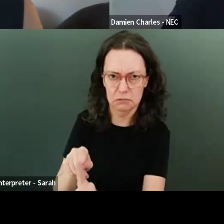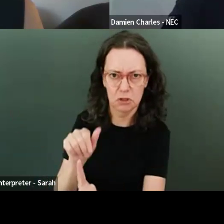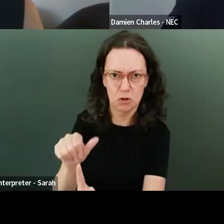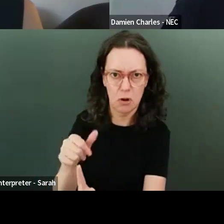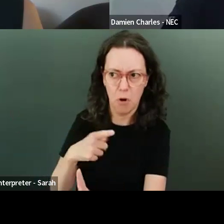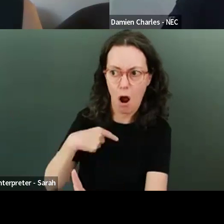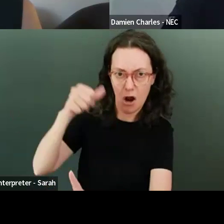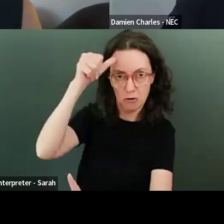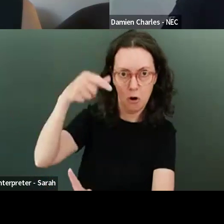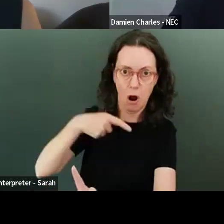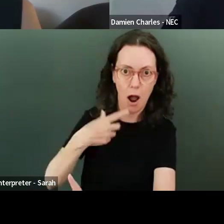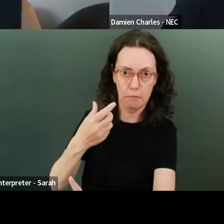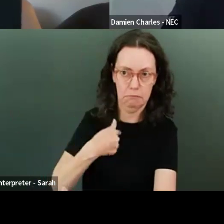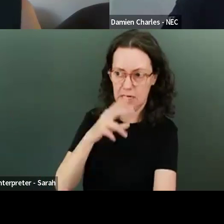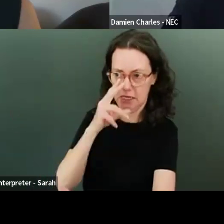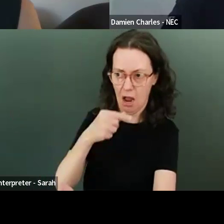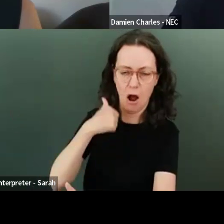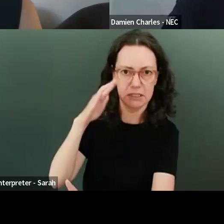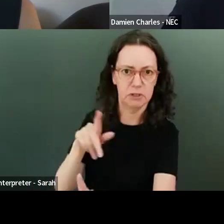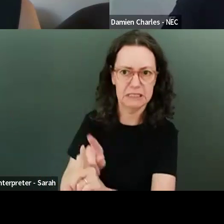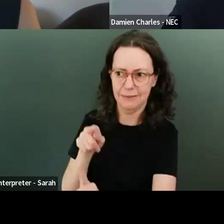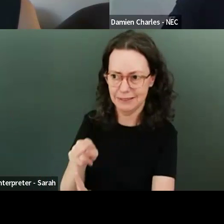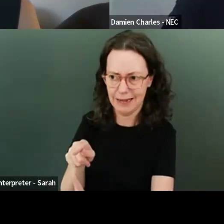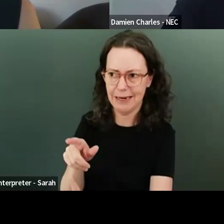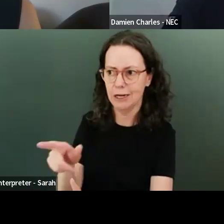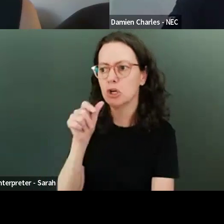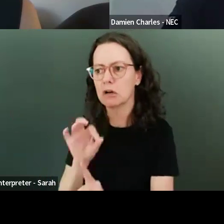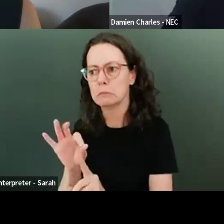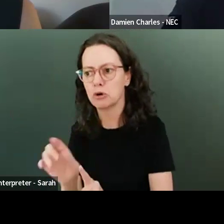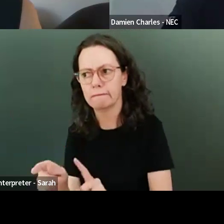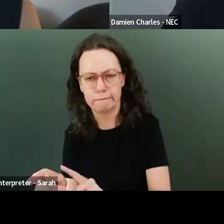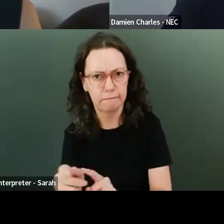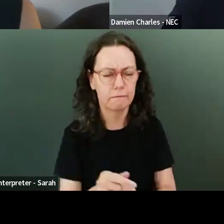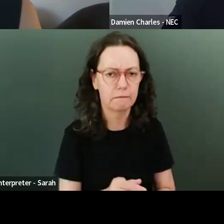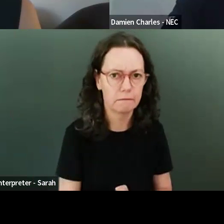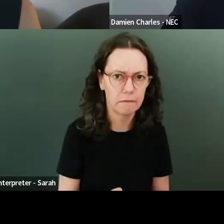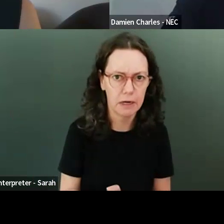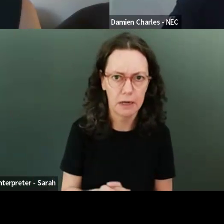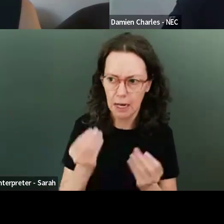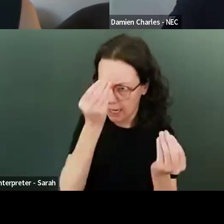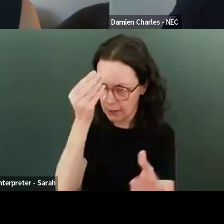and then being able as I said to